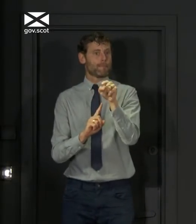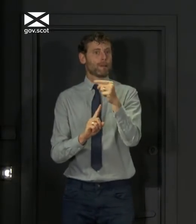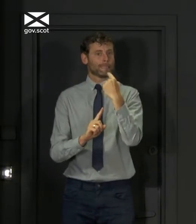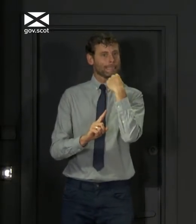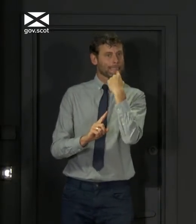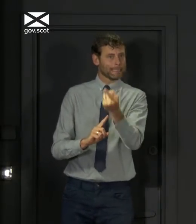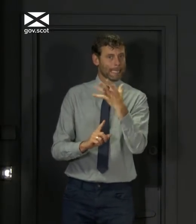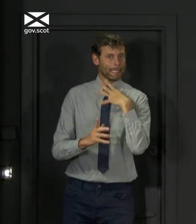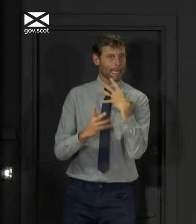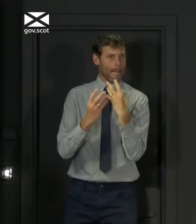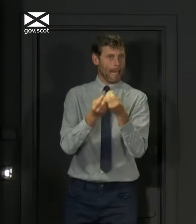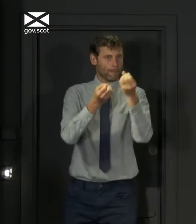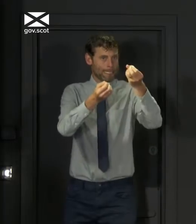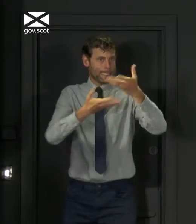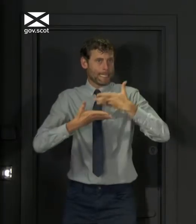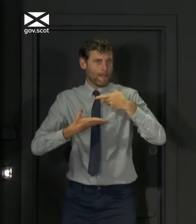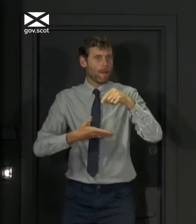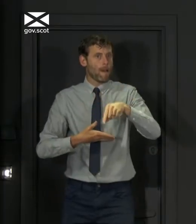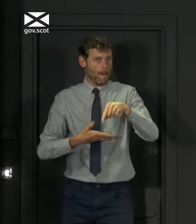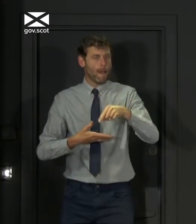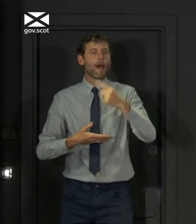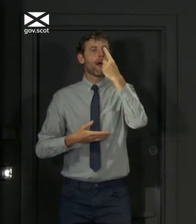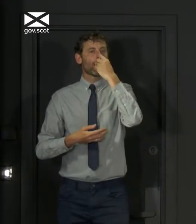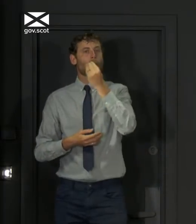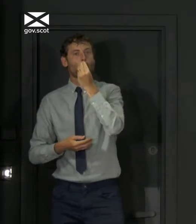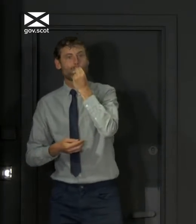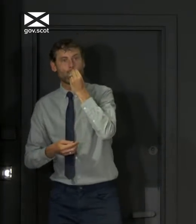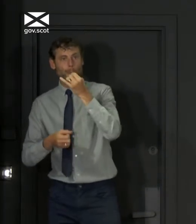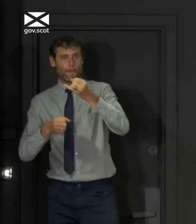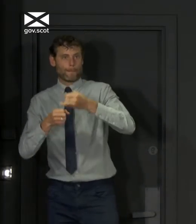of essential food and medicines, can be arranged.